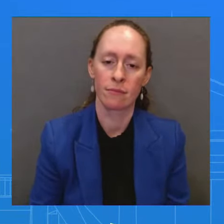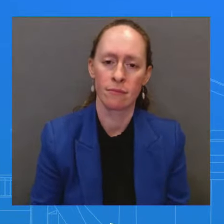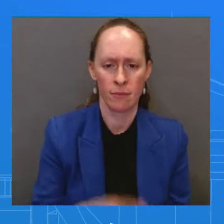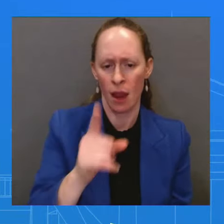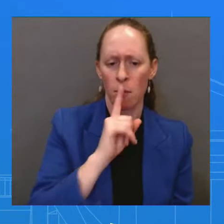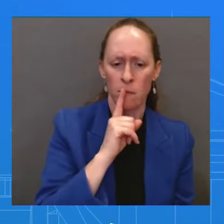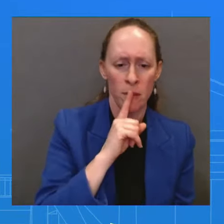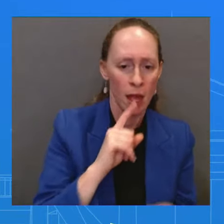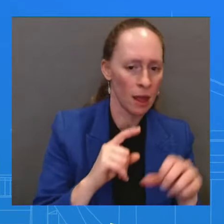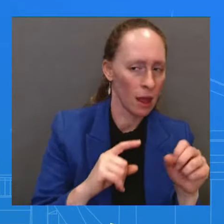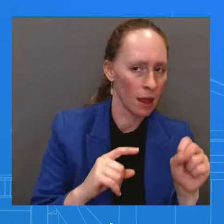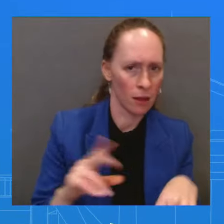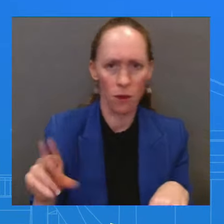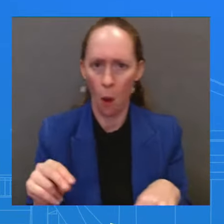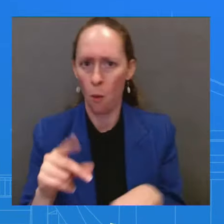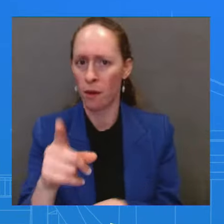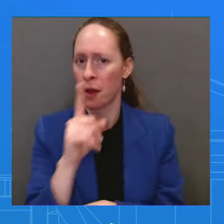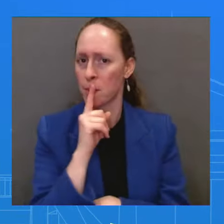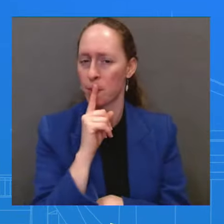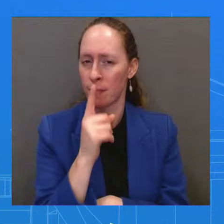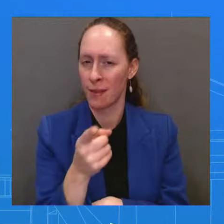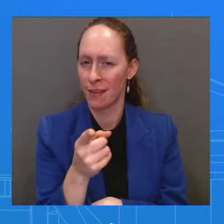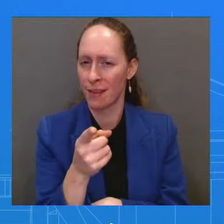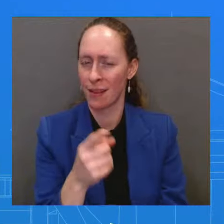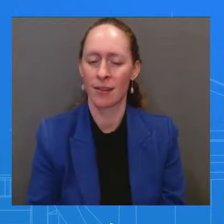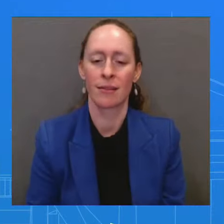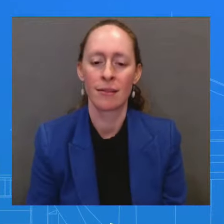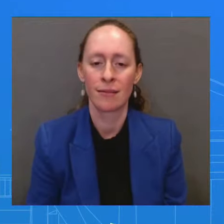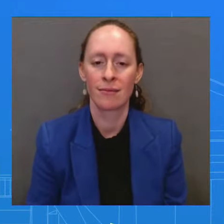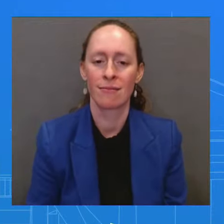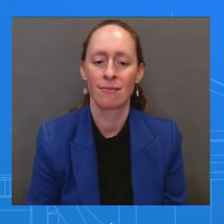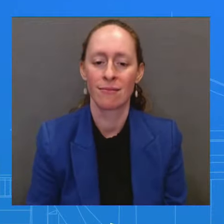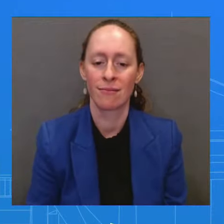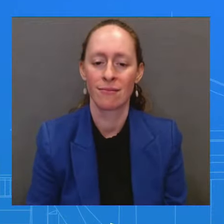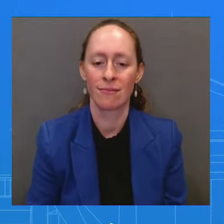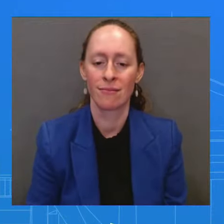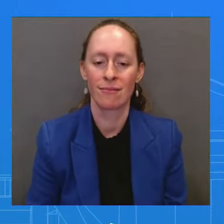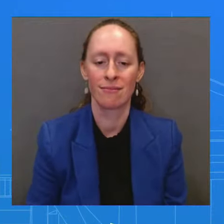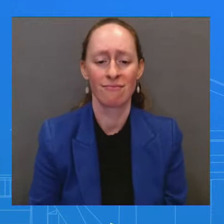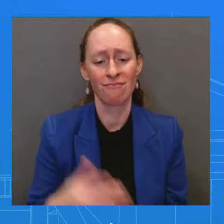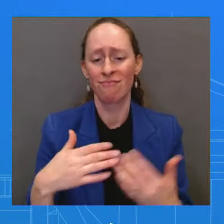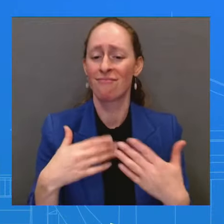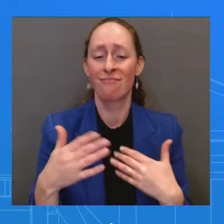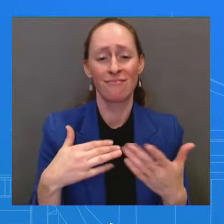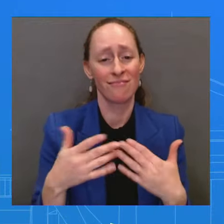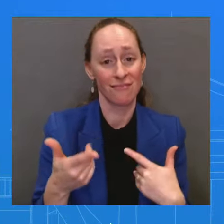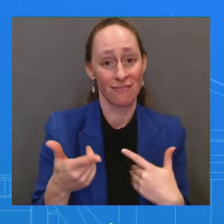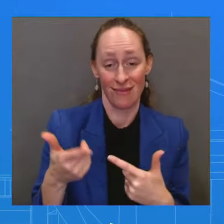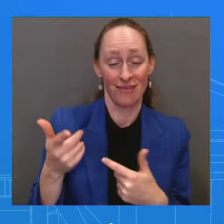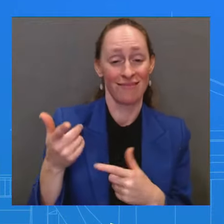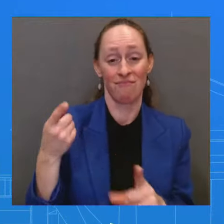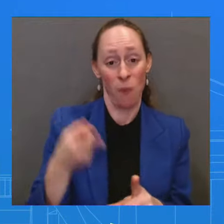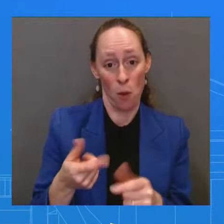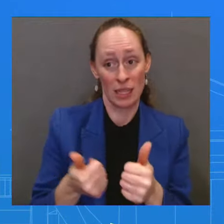what I can say is senior -- senior staffers, as I've said many times, have been in close touch with members in Congress over the past several weeks, over the past several months.